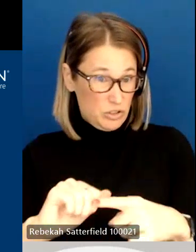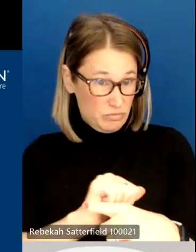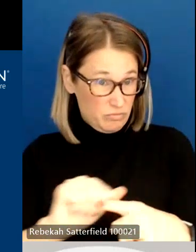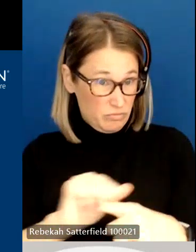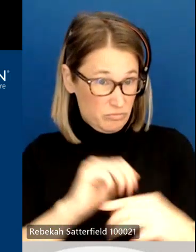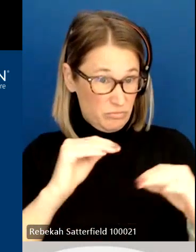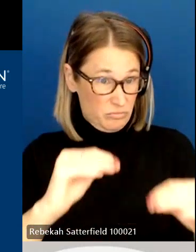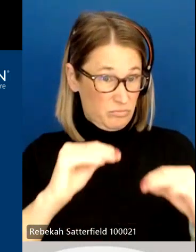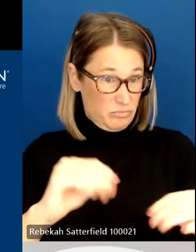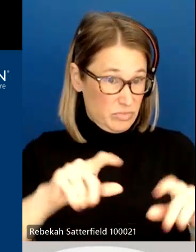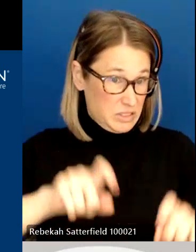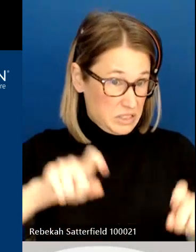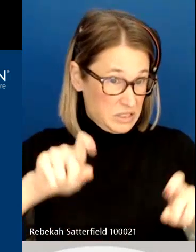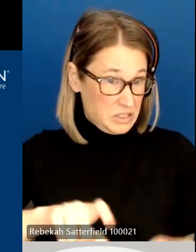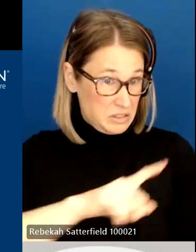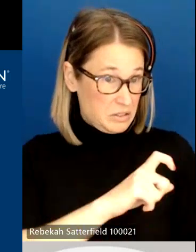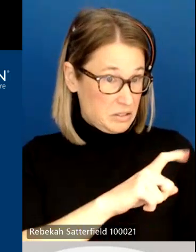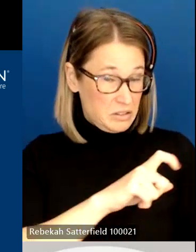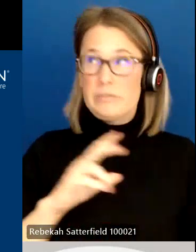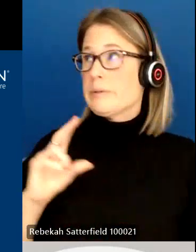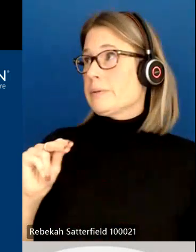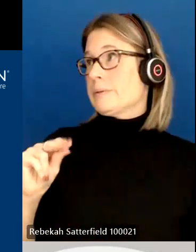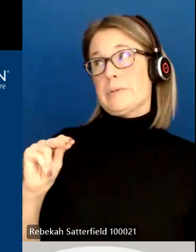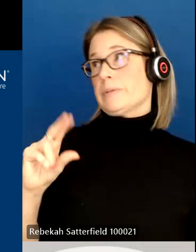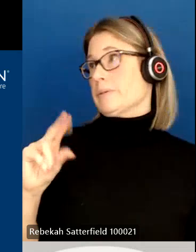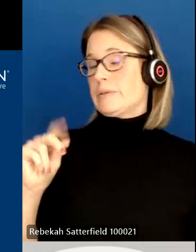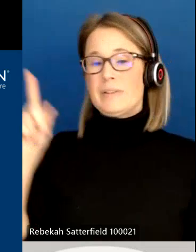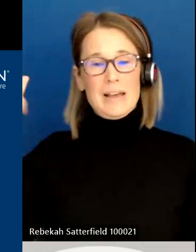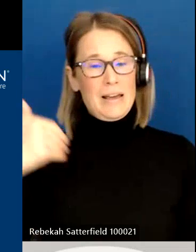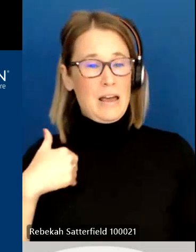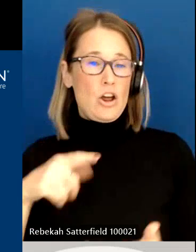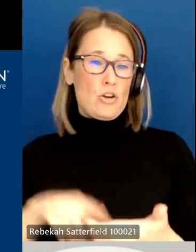and unfortunately they had not so they had a corrective action plan where in 45 days they had